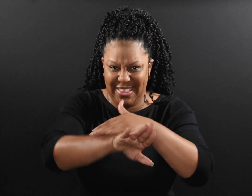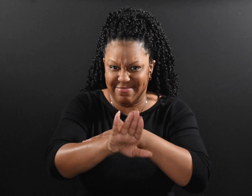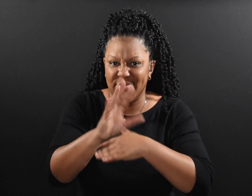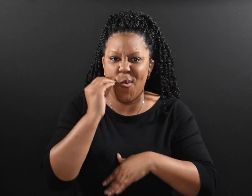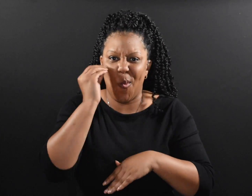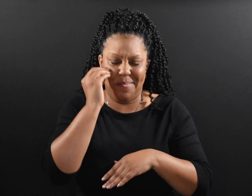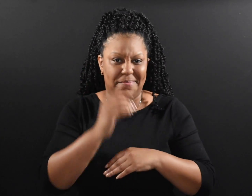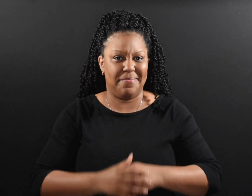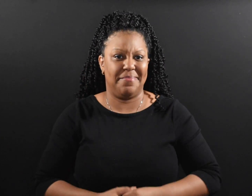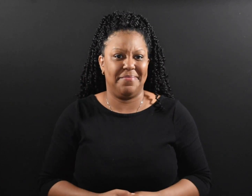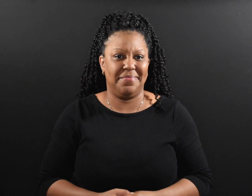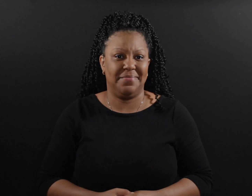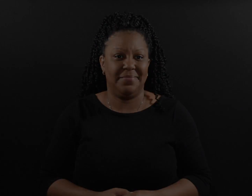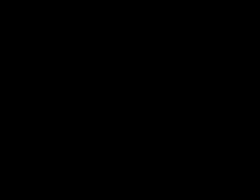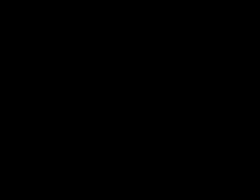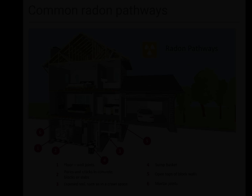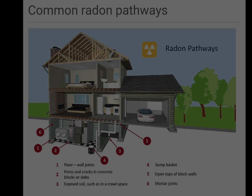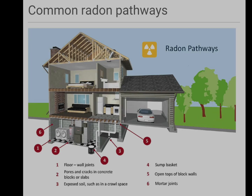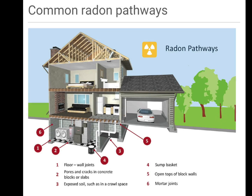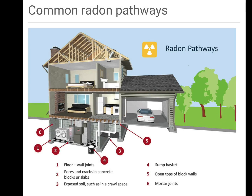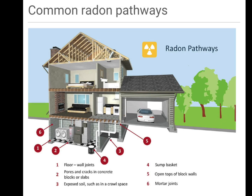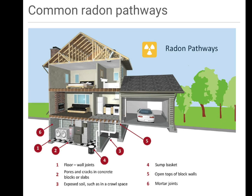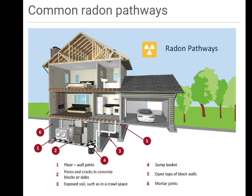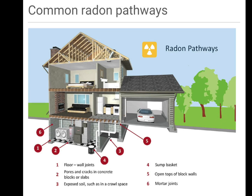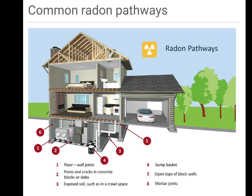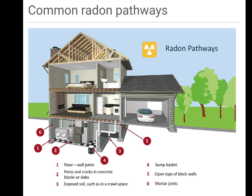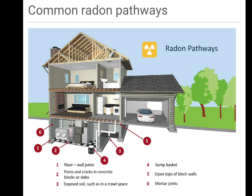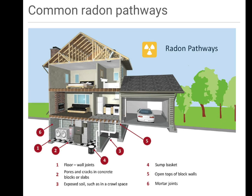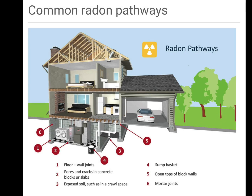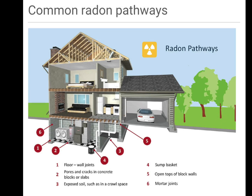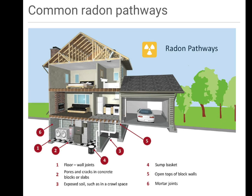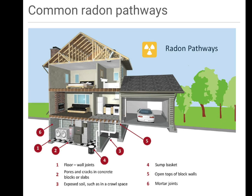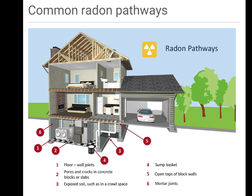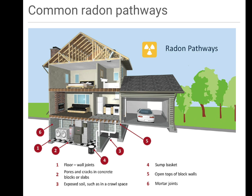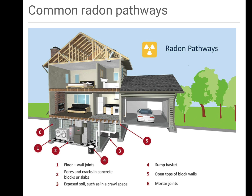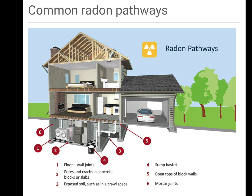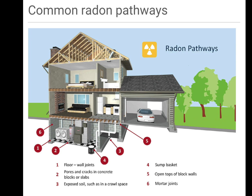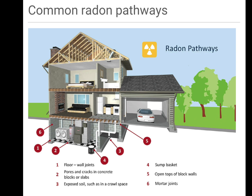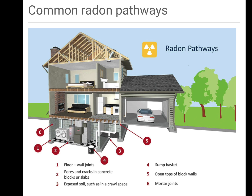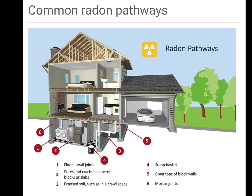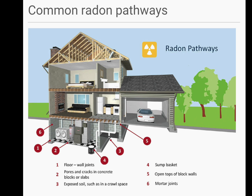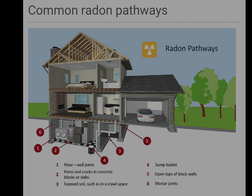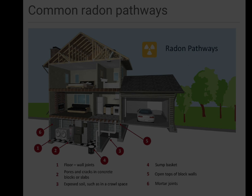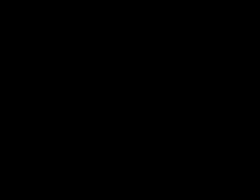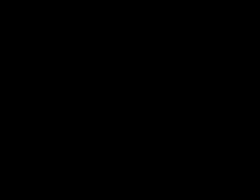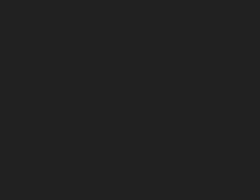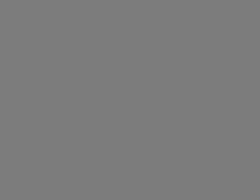Common radon pathways